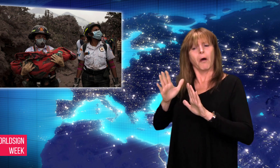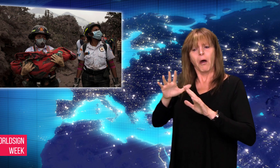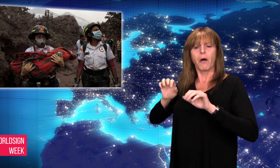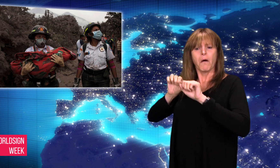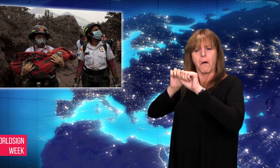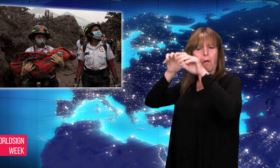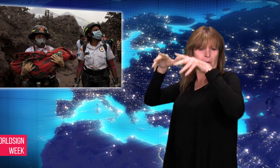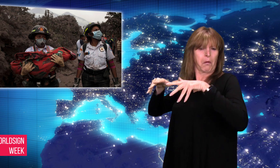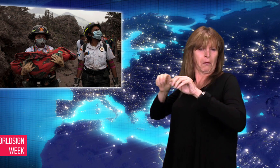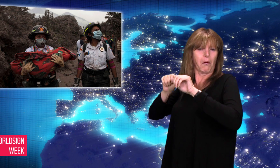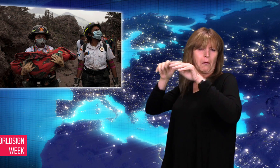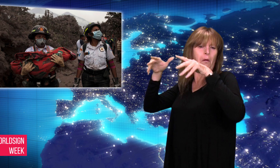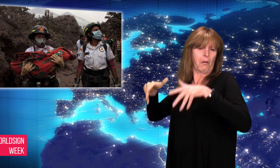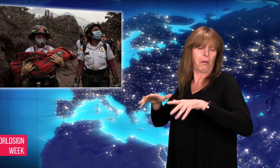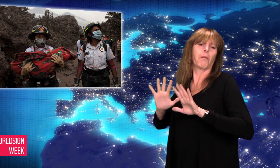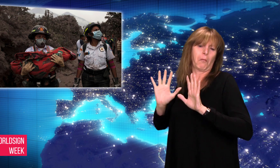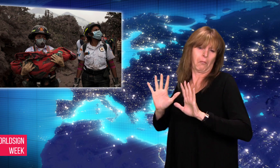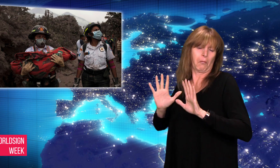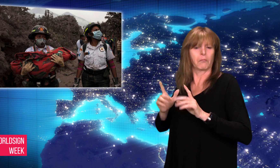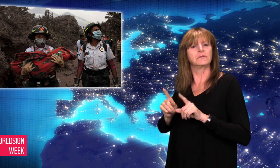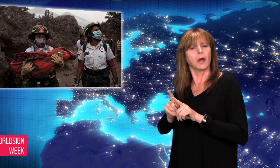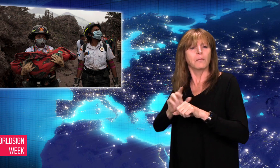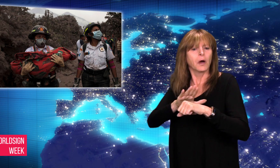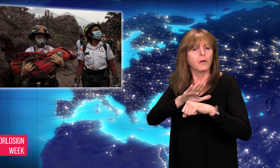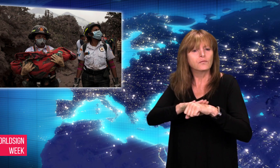anticipated that it would be a